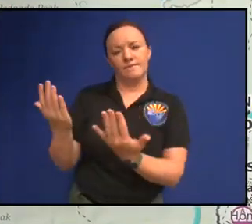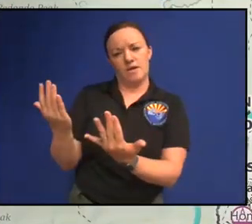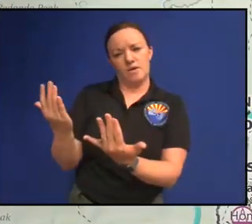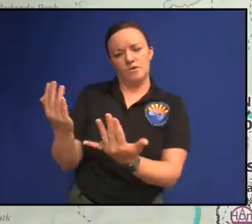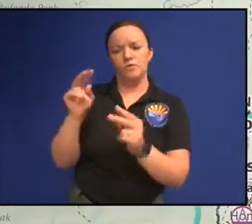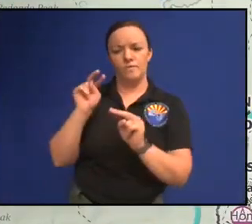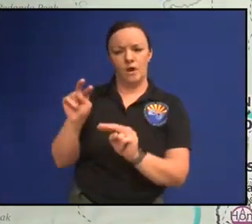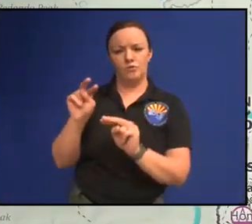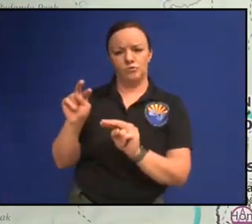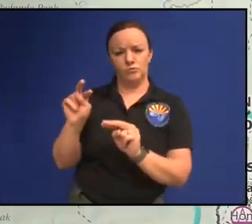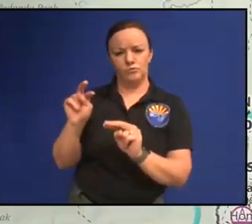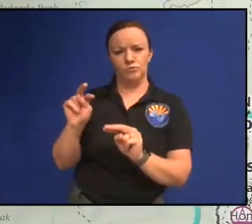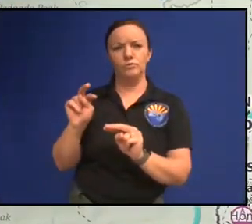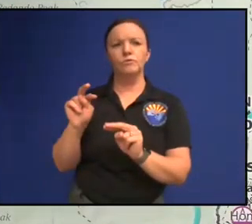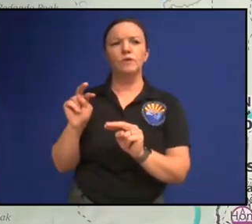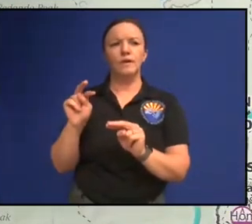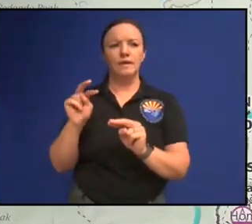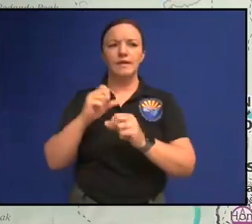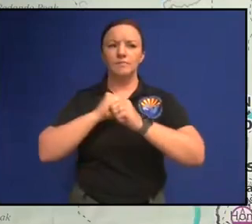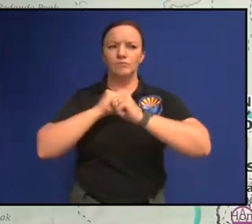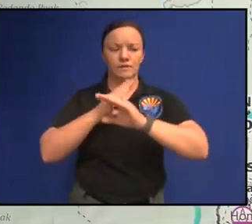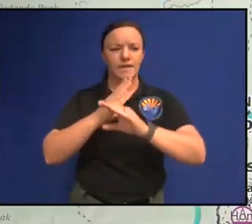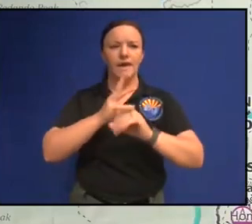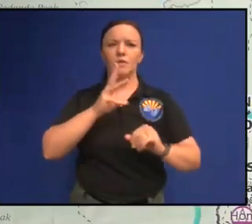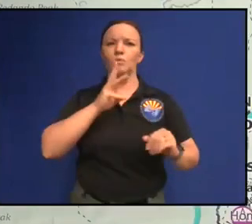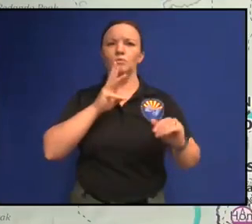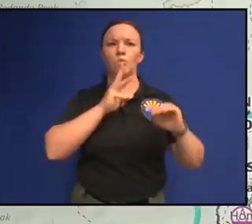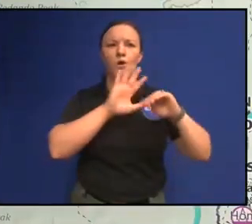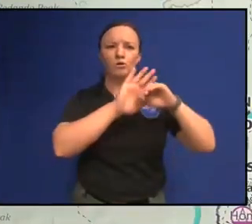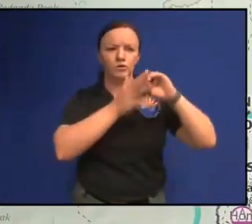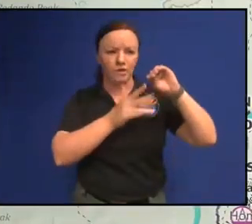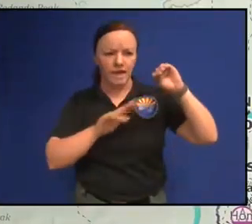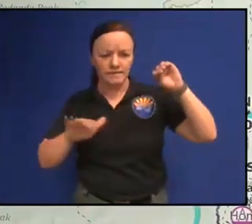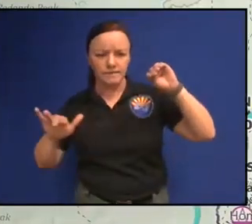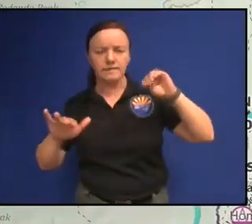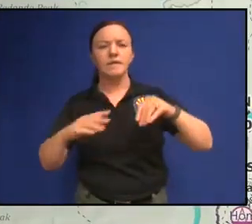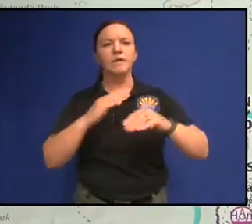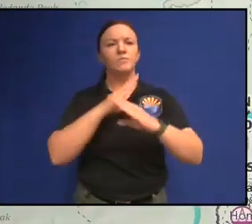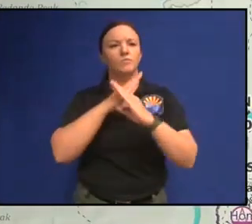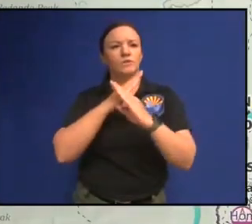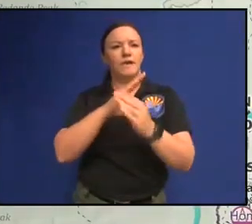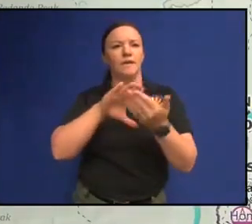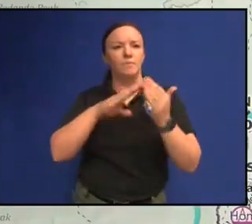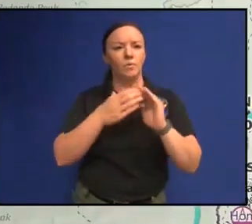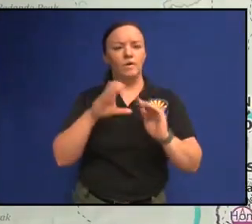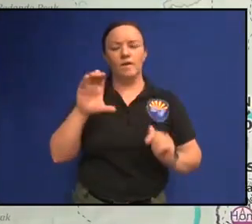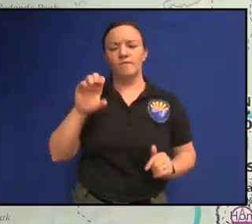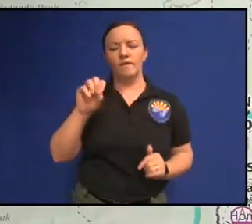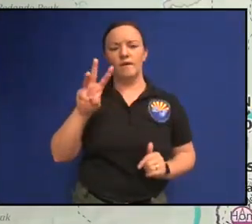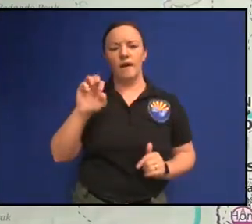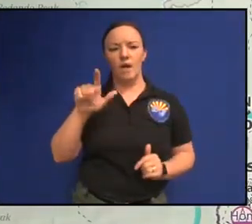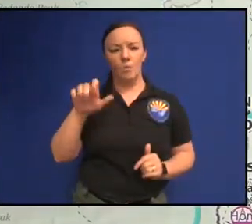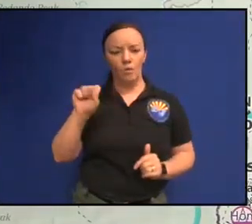AND DOING THE BEST WE CAN TO PROTECT THOSE WATERSHEDS, PROTECT THE COMMUNITIES DOWN THERE OF COWLES AND